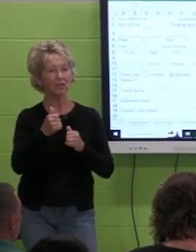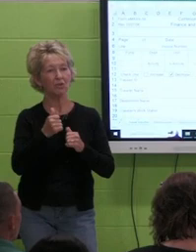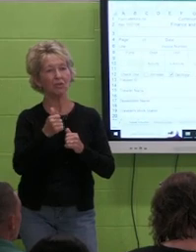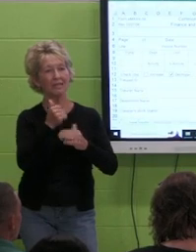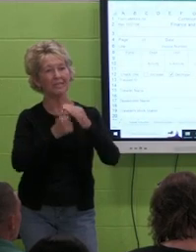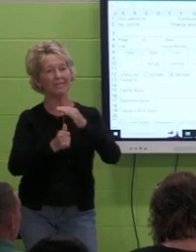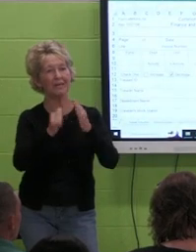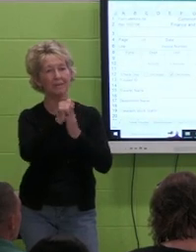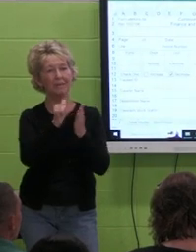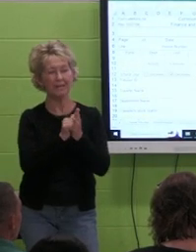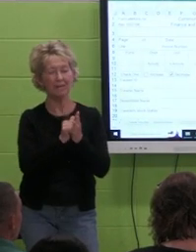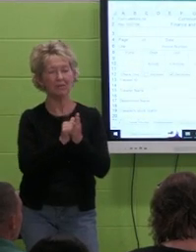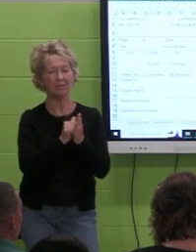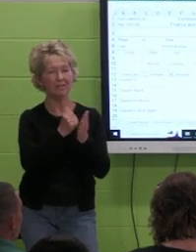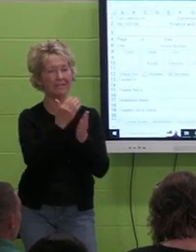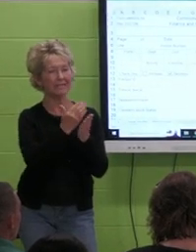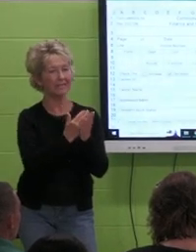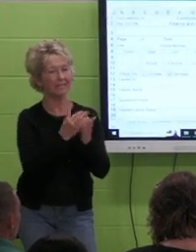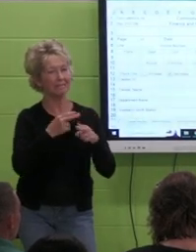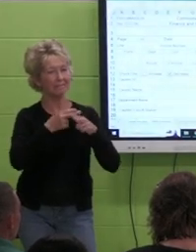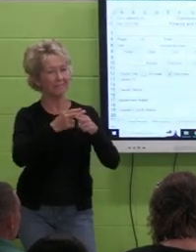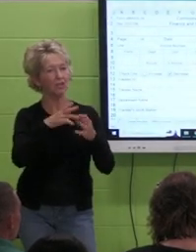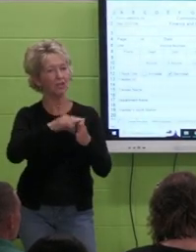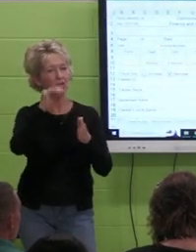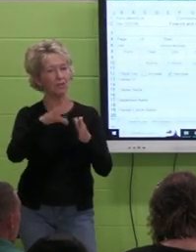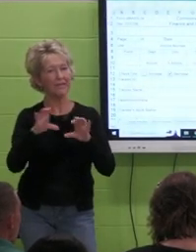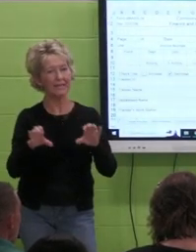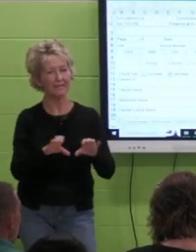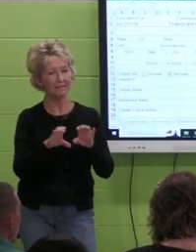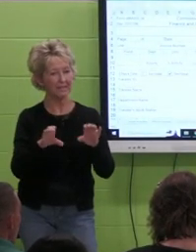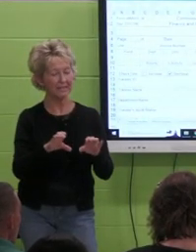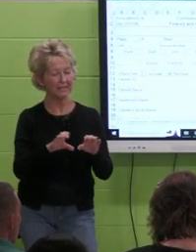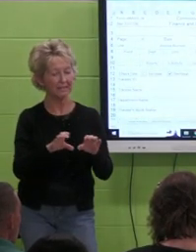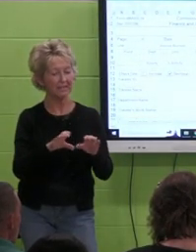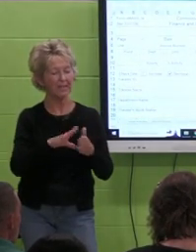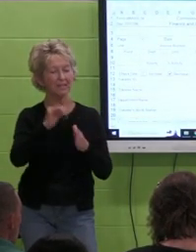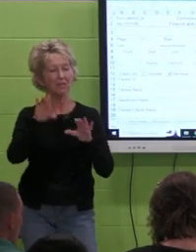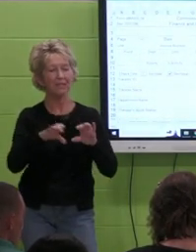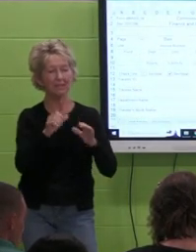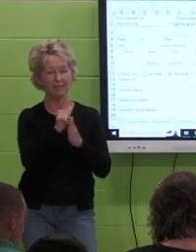as a student activity so A Student Activity fund the purpose of that is you're going to